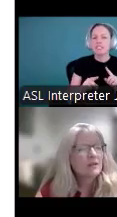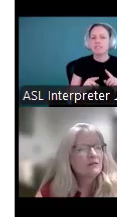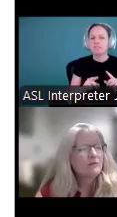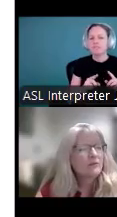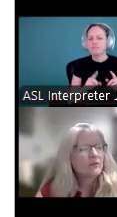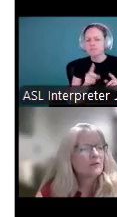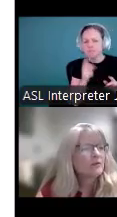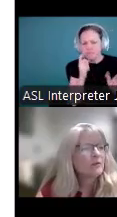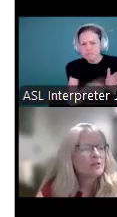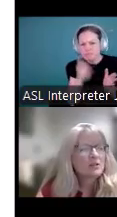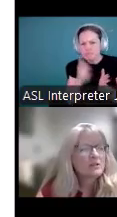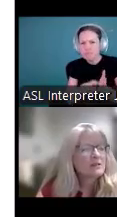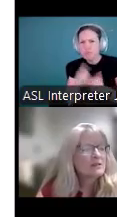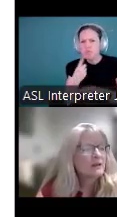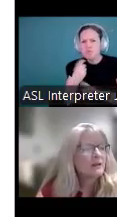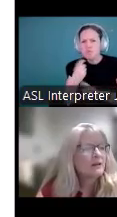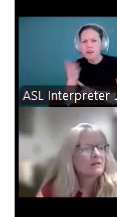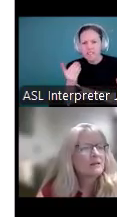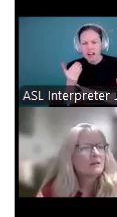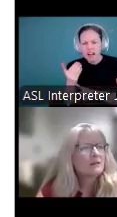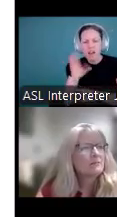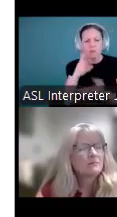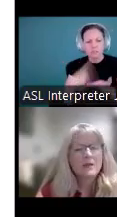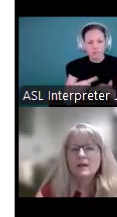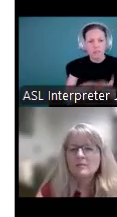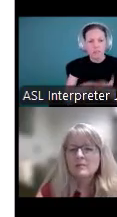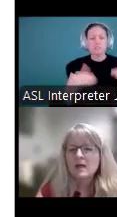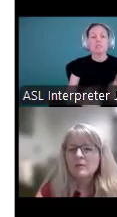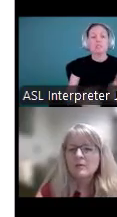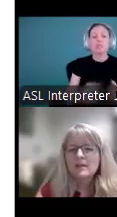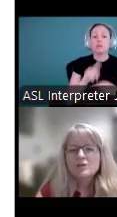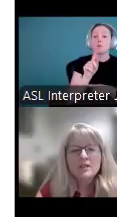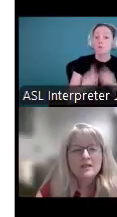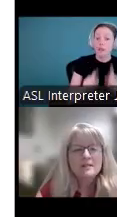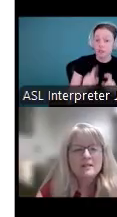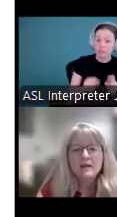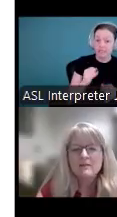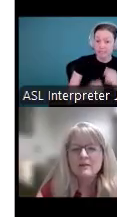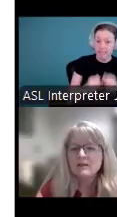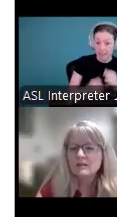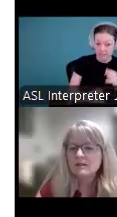at the end for questions, and I will mention I did have a